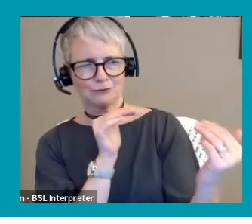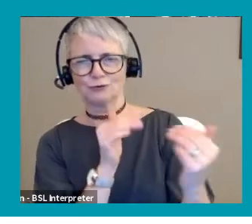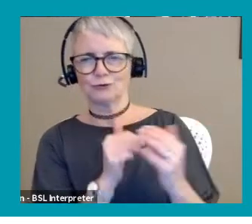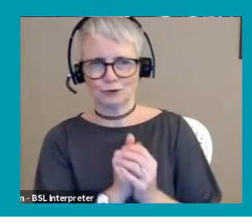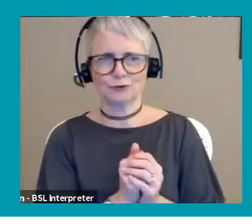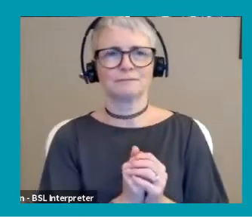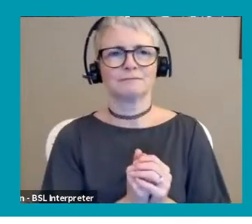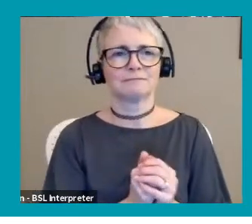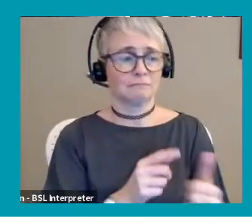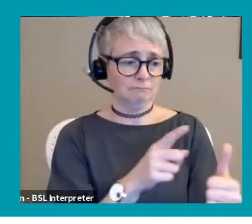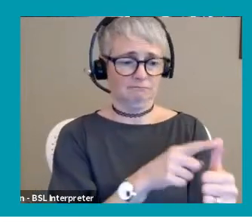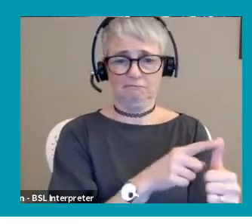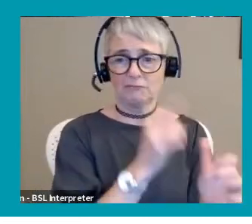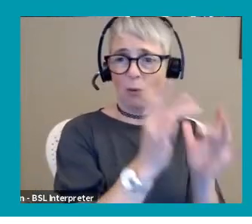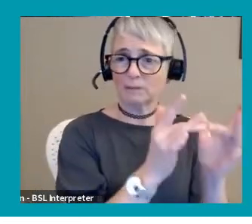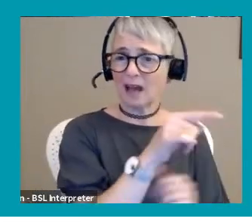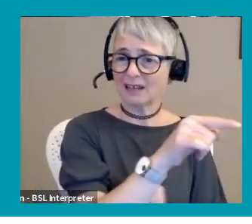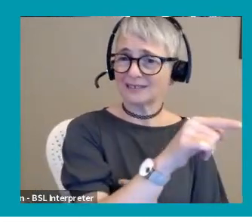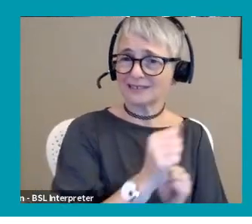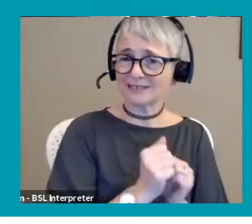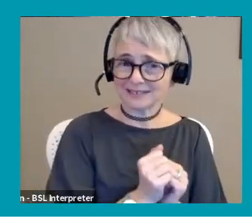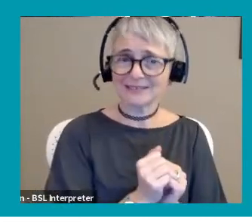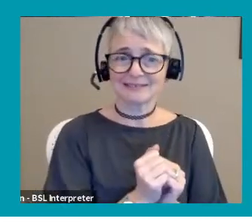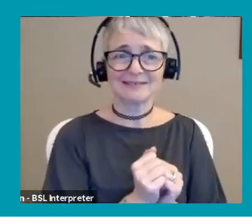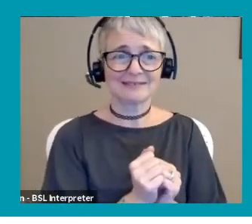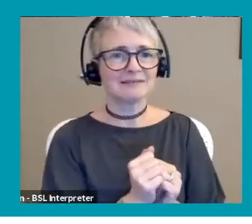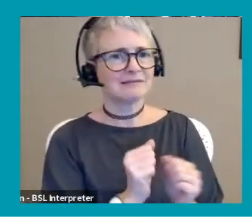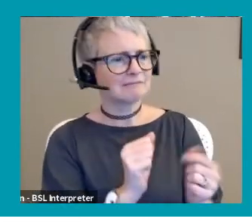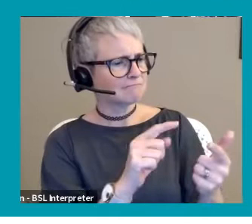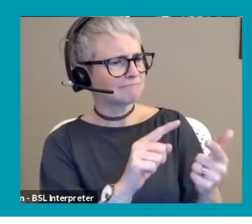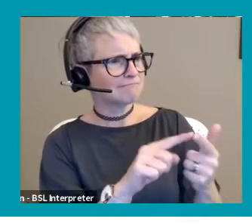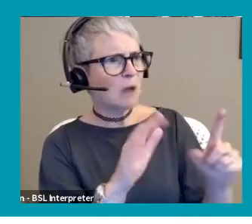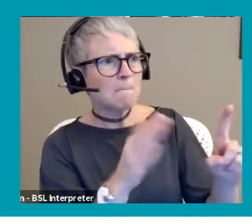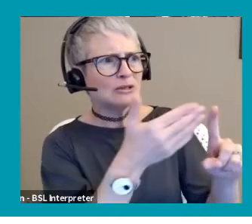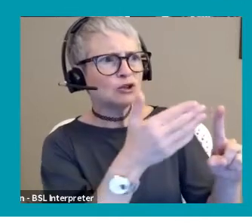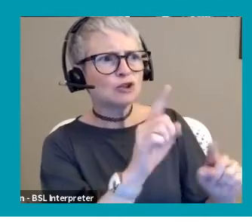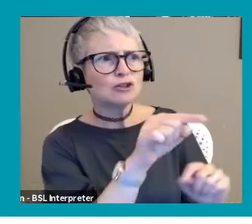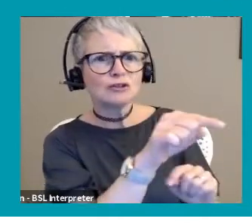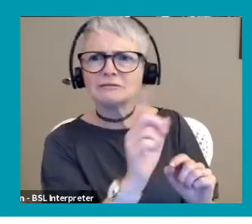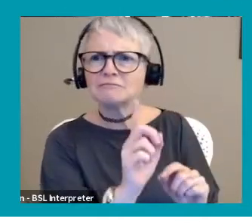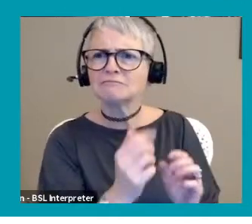Check out their website. Find out what their mission statement is. values are. Some organisations